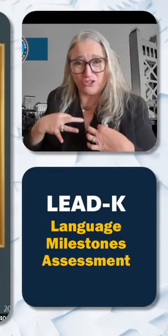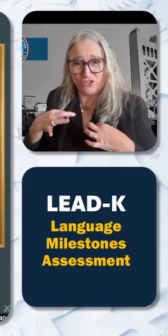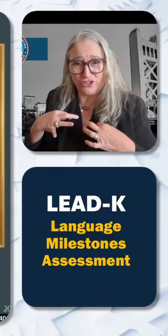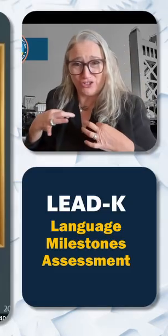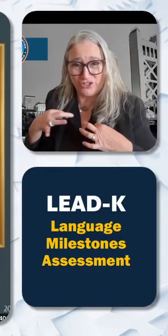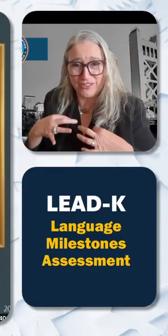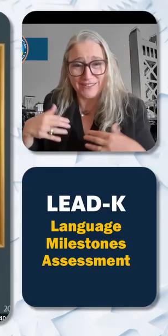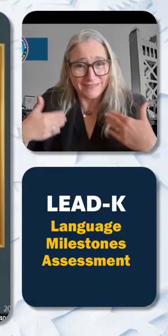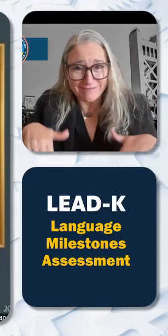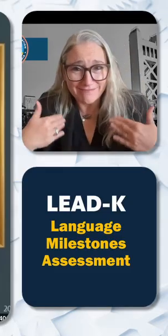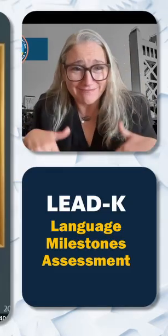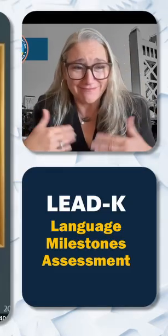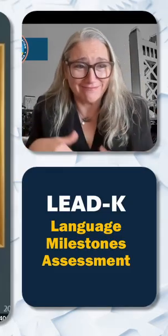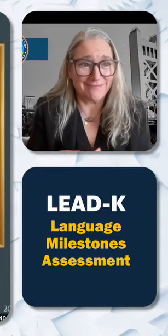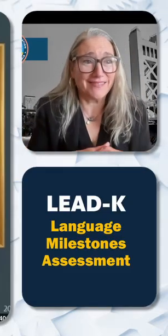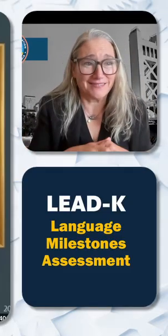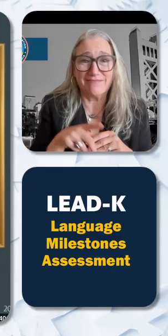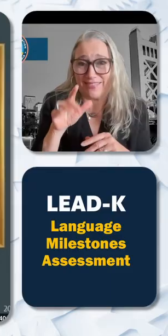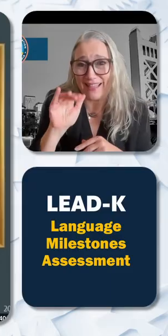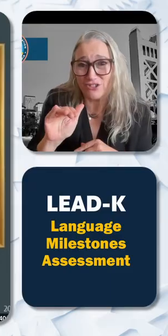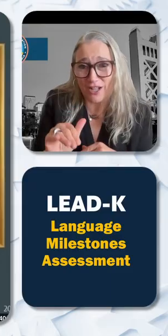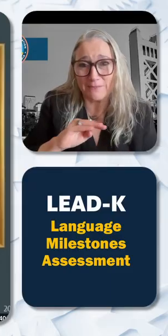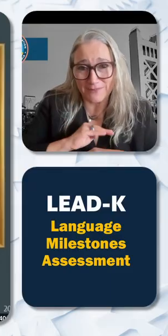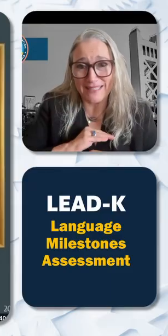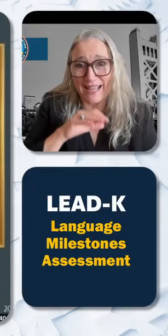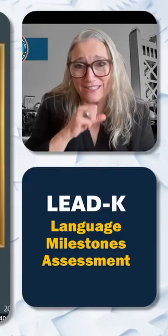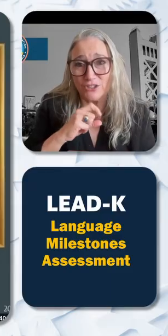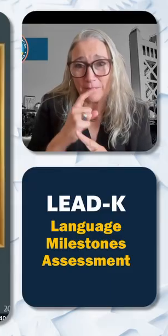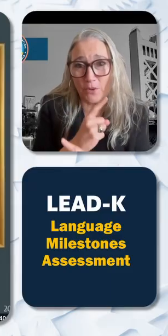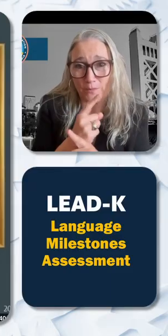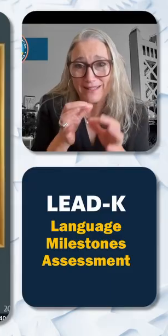have cohesion. So she had the firefighter picture she saw, and she drew an example